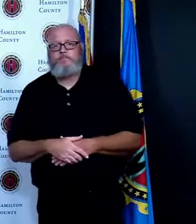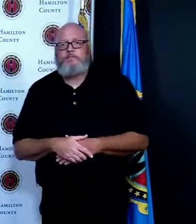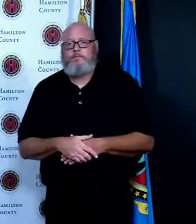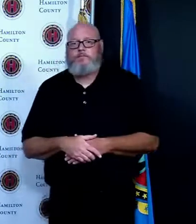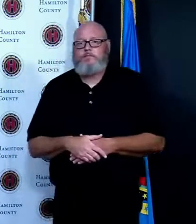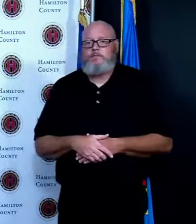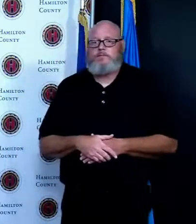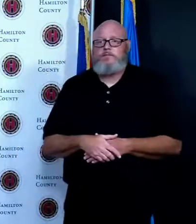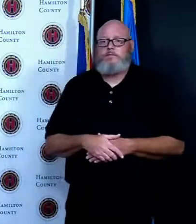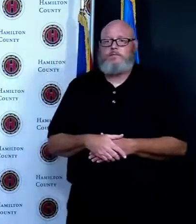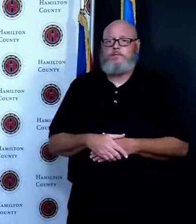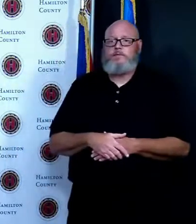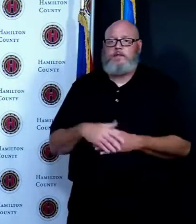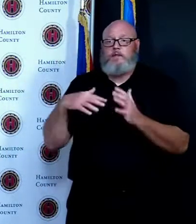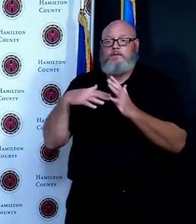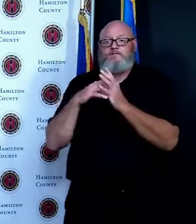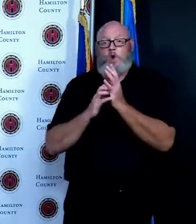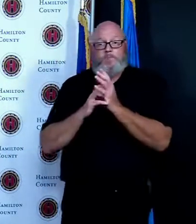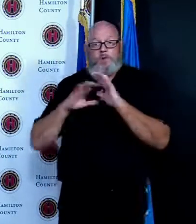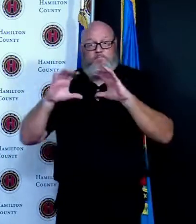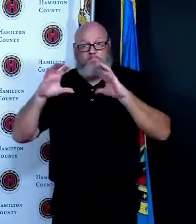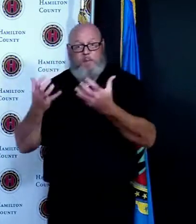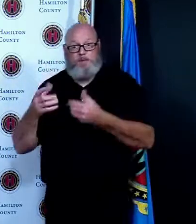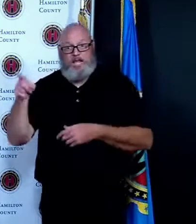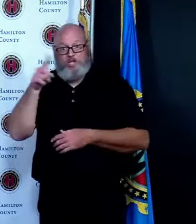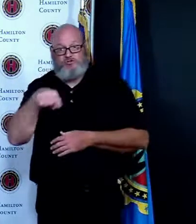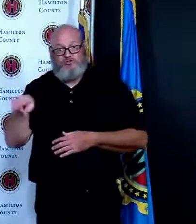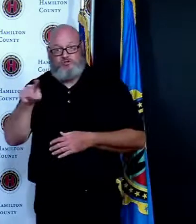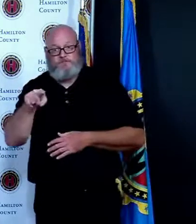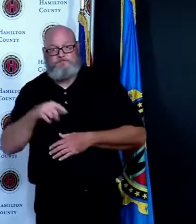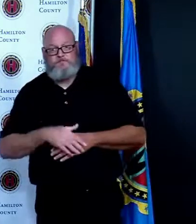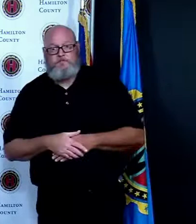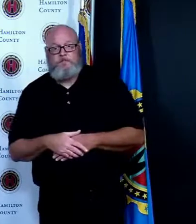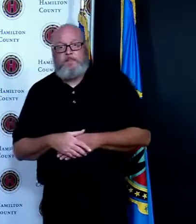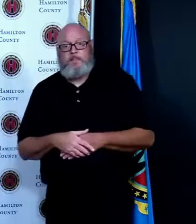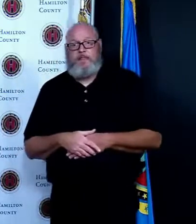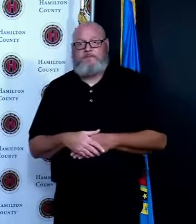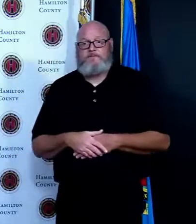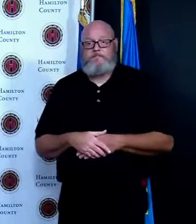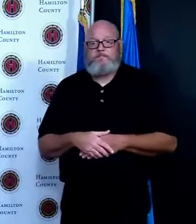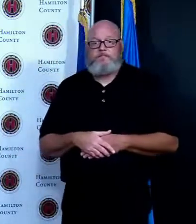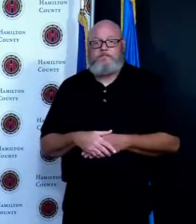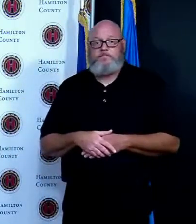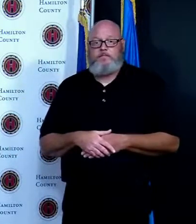highlights on that this was the first program again going back to late March early April we